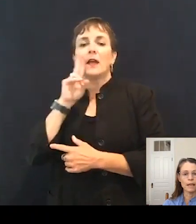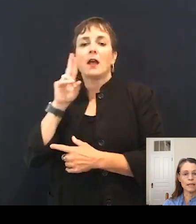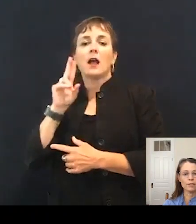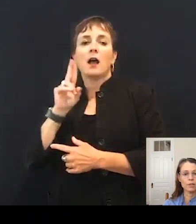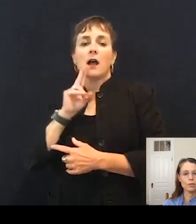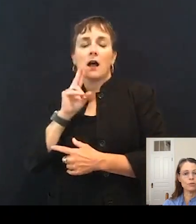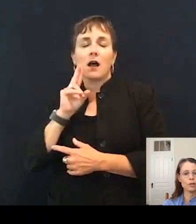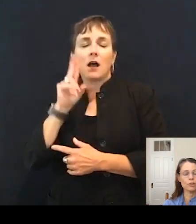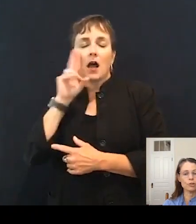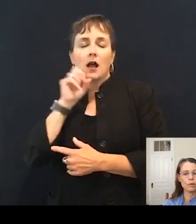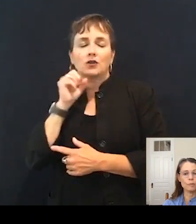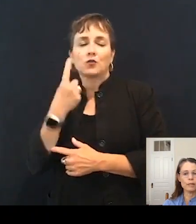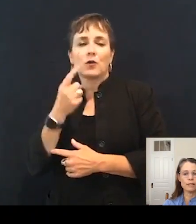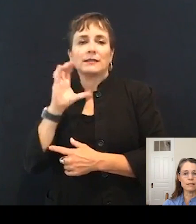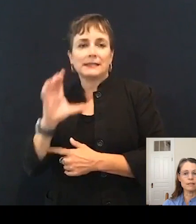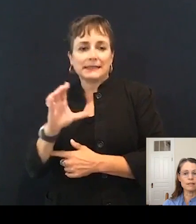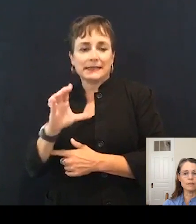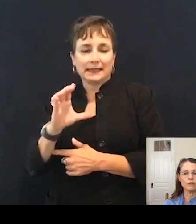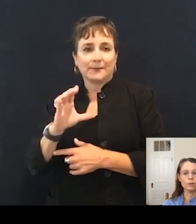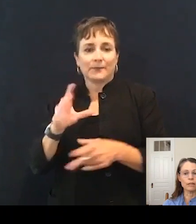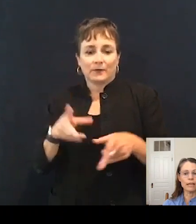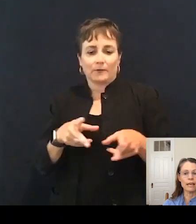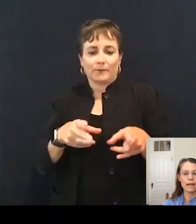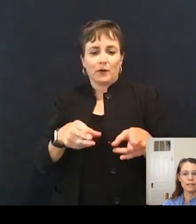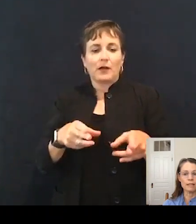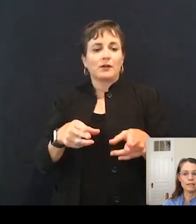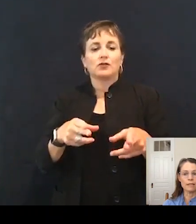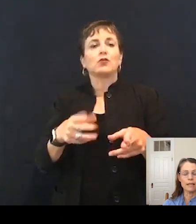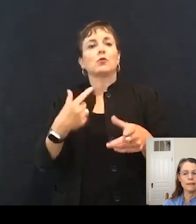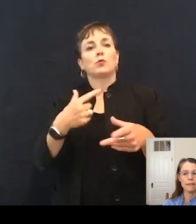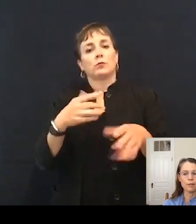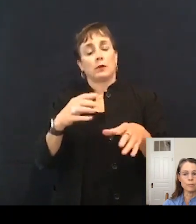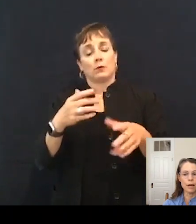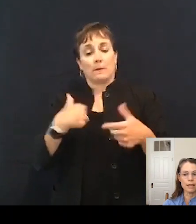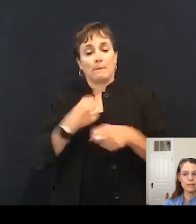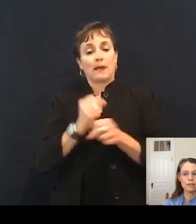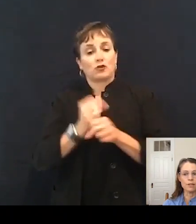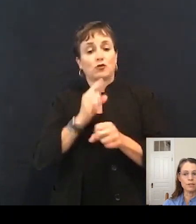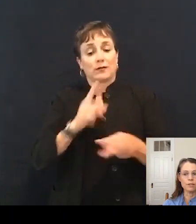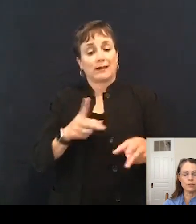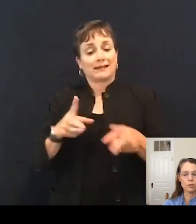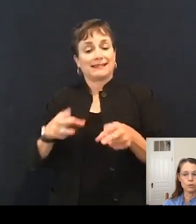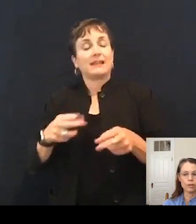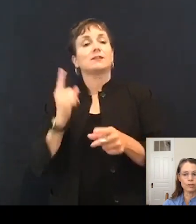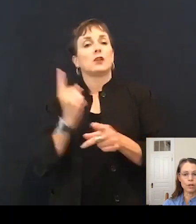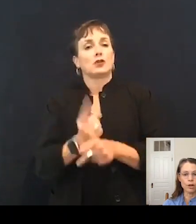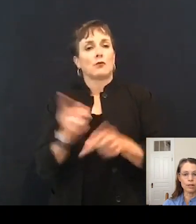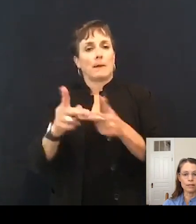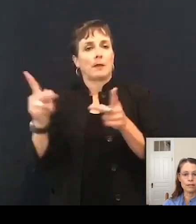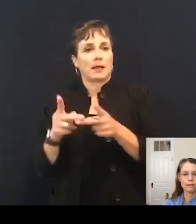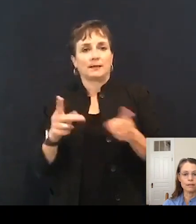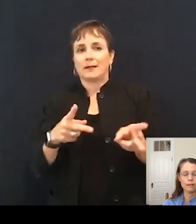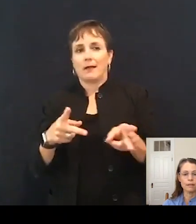ASOs are short pieces of nucleic acids, that bind to their target.